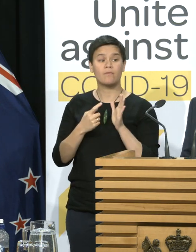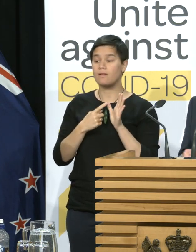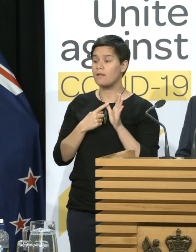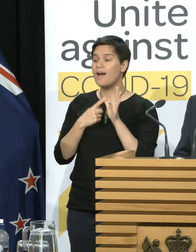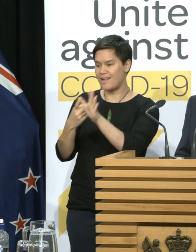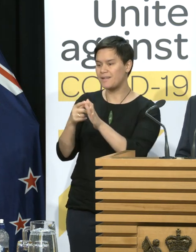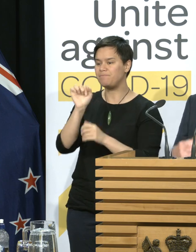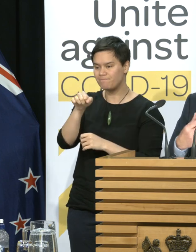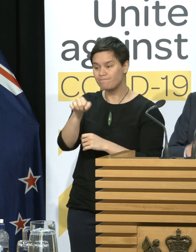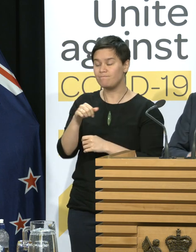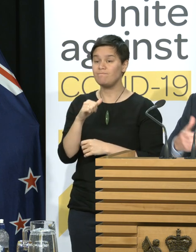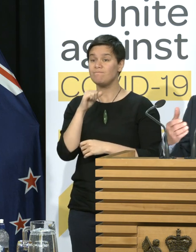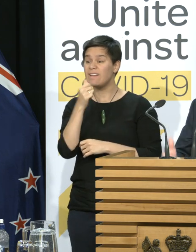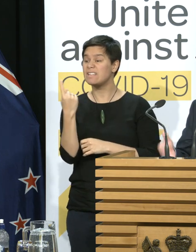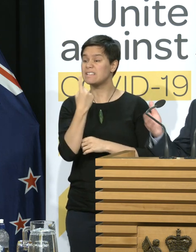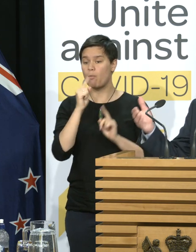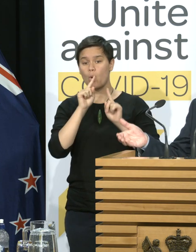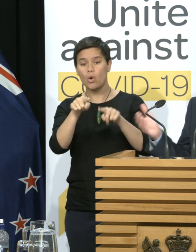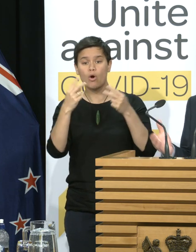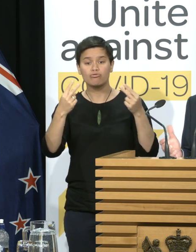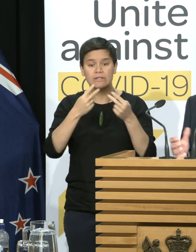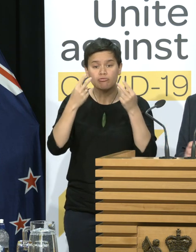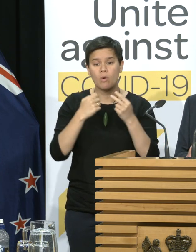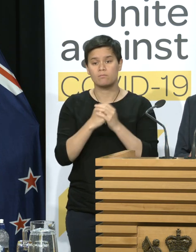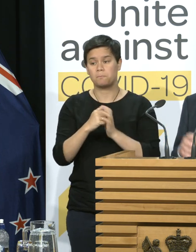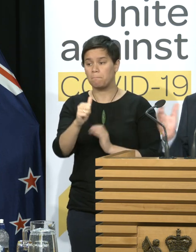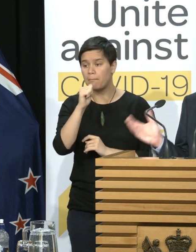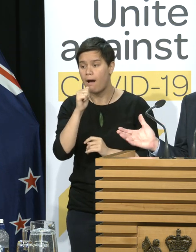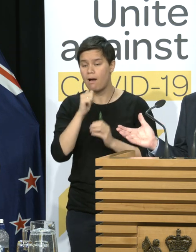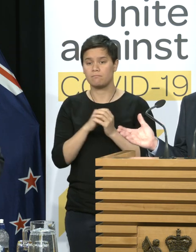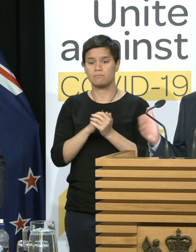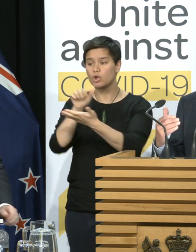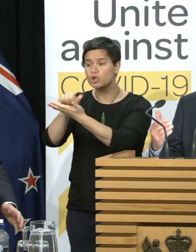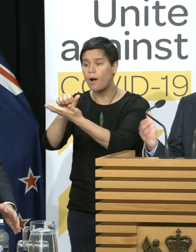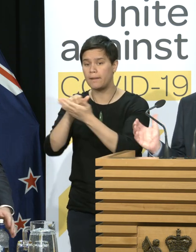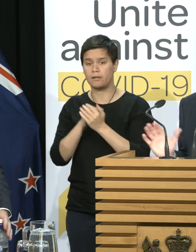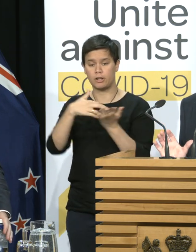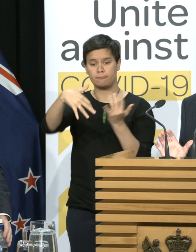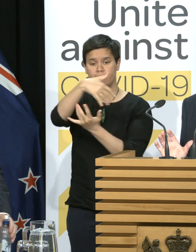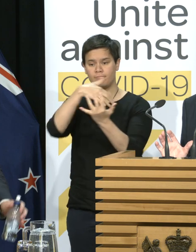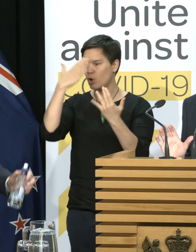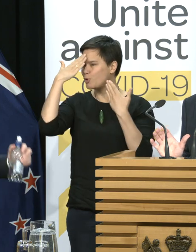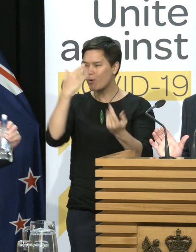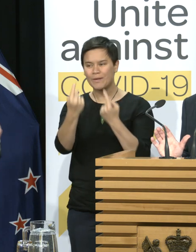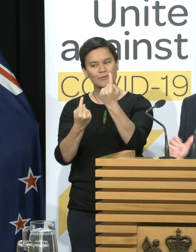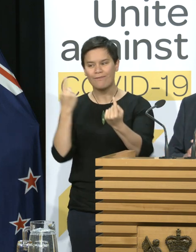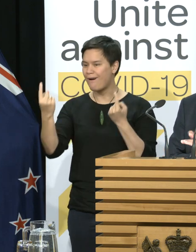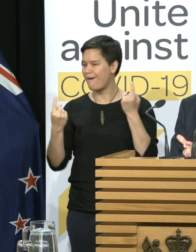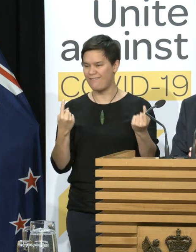for example, where someone's been in a restaurant or a bar or out shopping, and they don't know the other people. It's not easy to identify other people who might have been